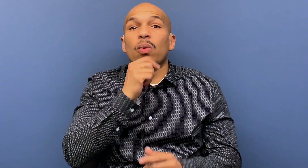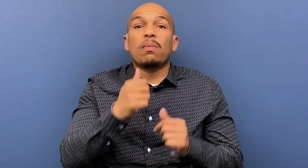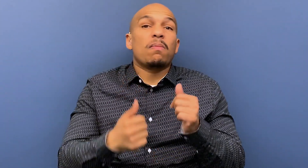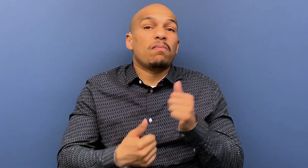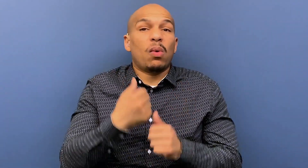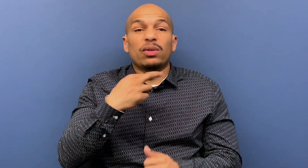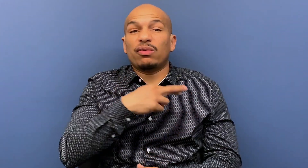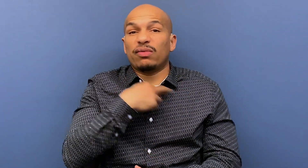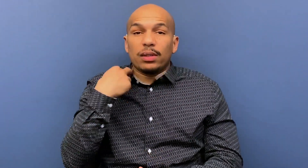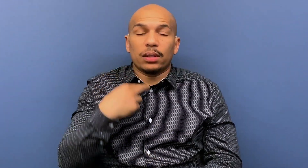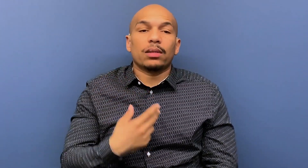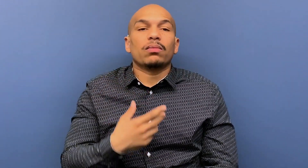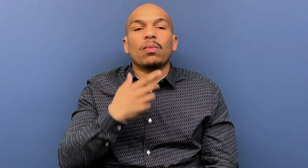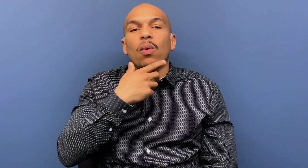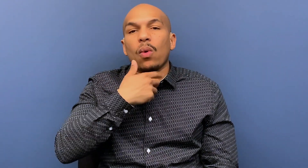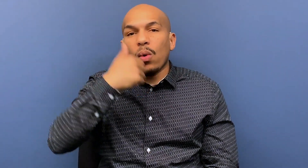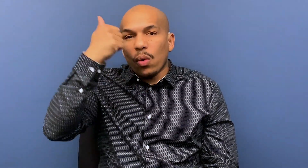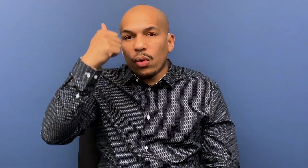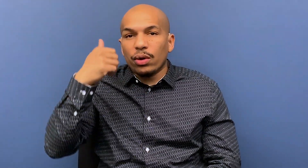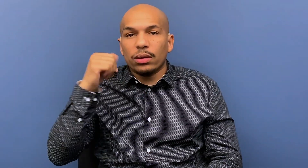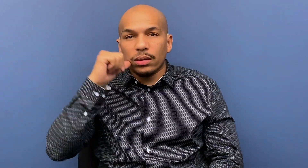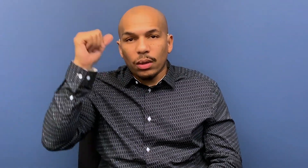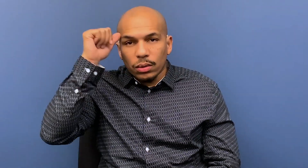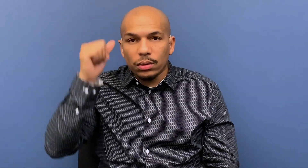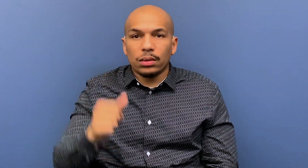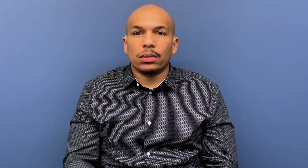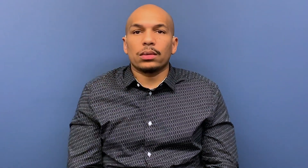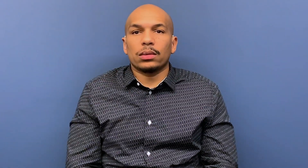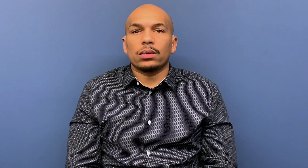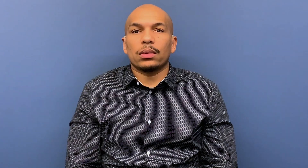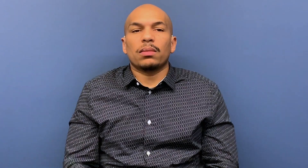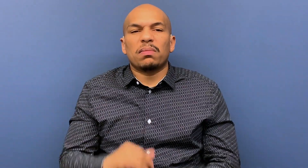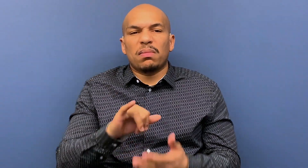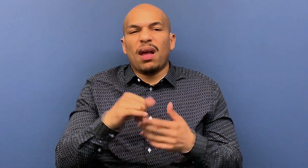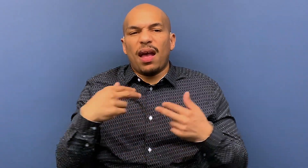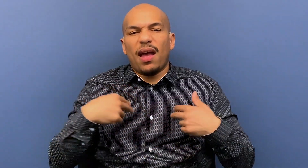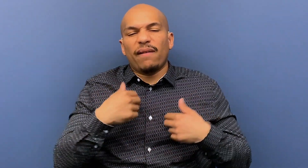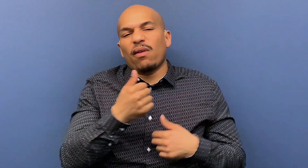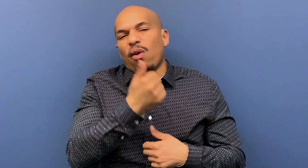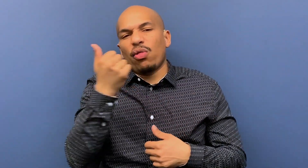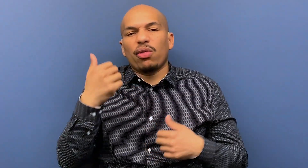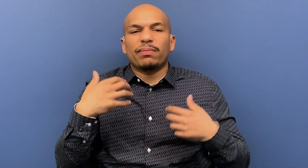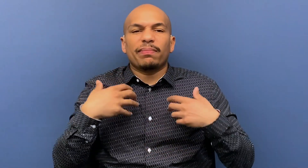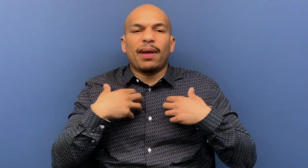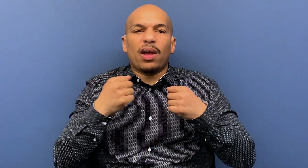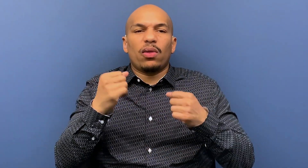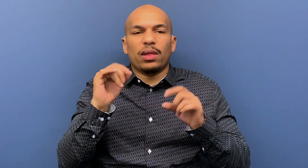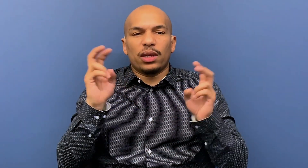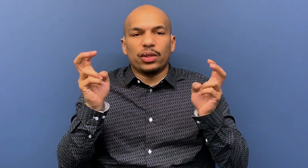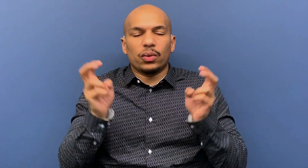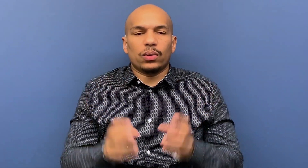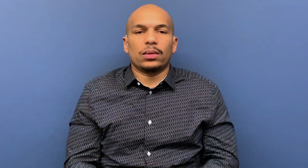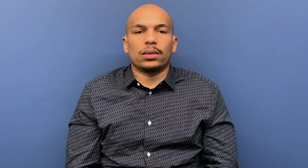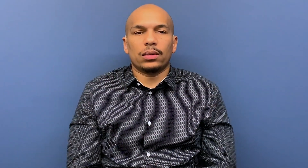People who are at most risk for severe illness are elderly or have other health conditions.